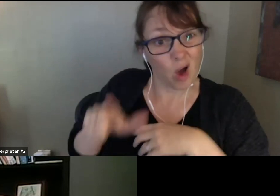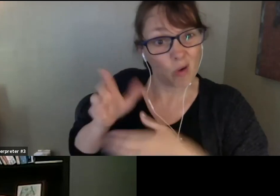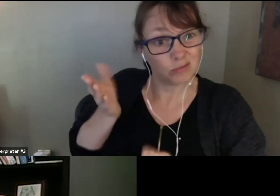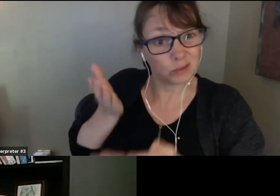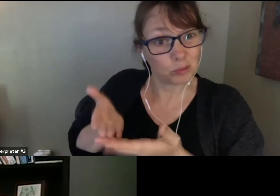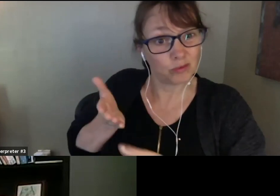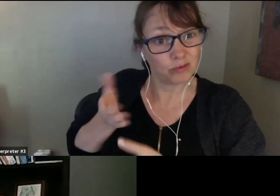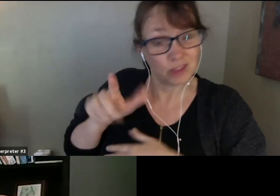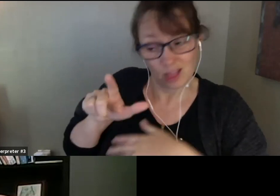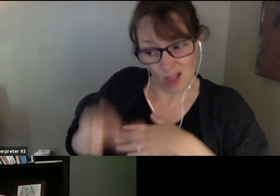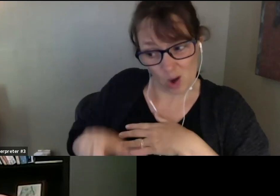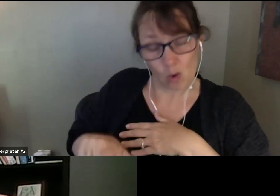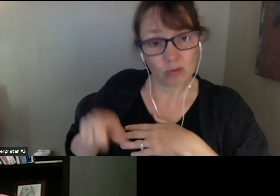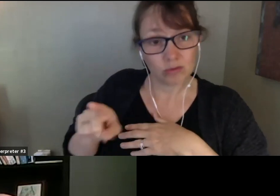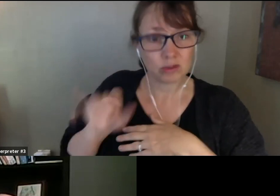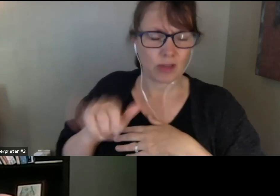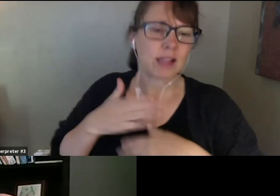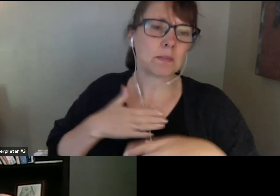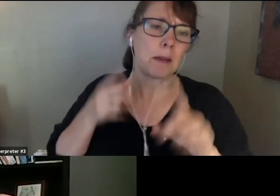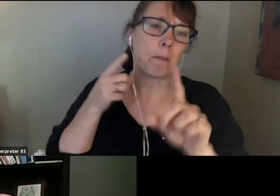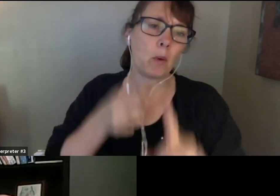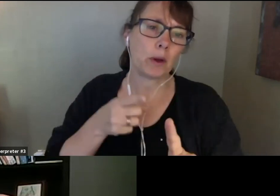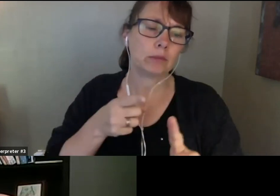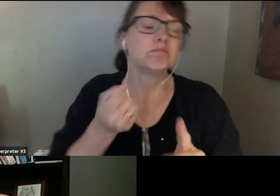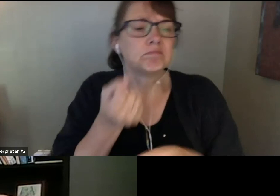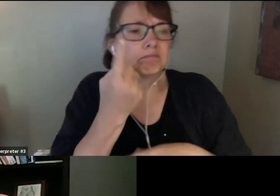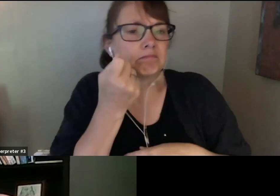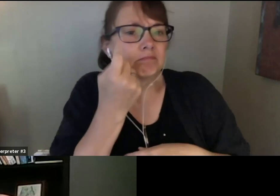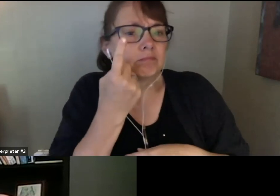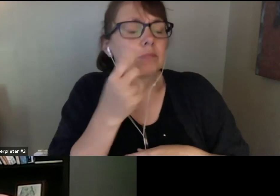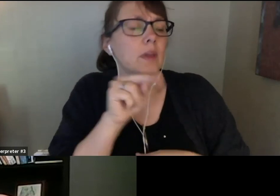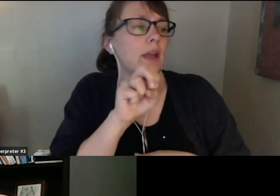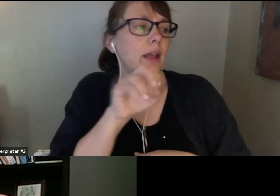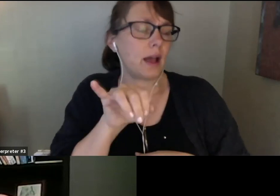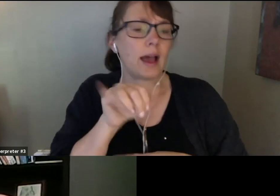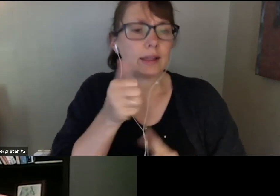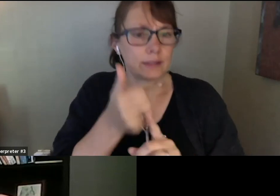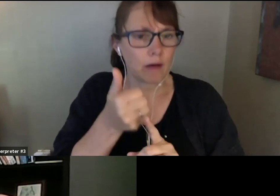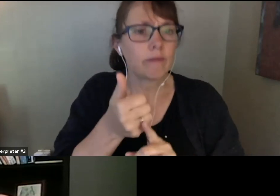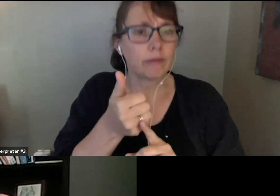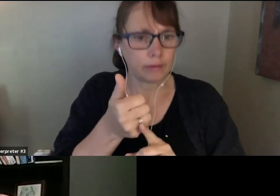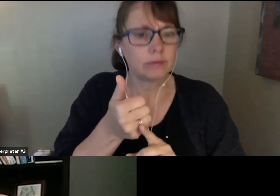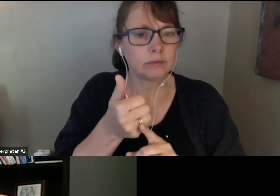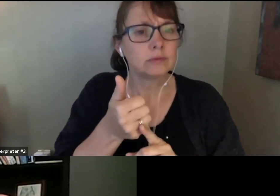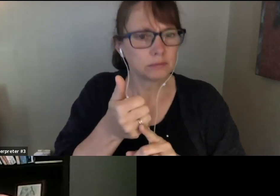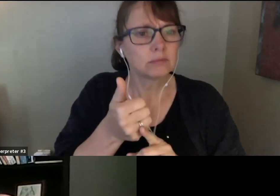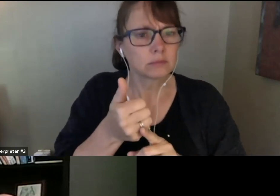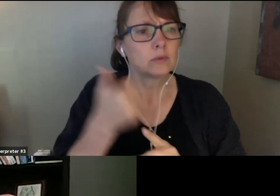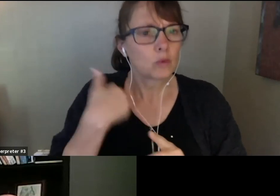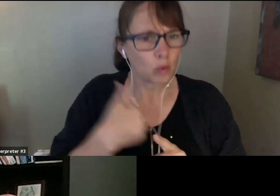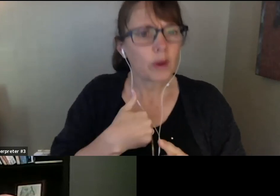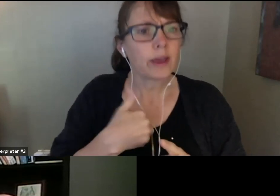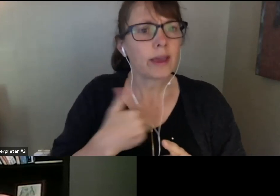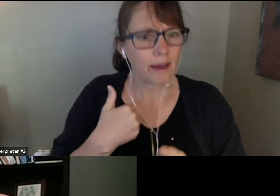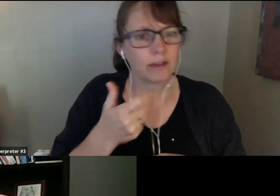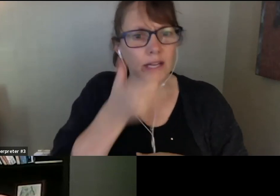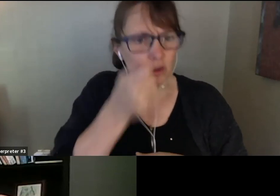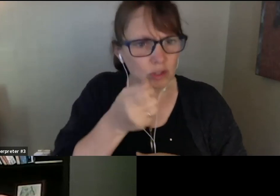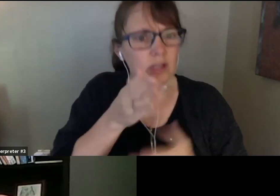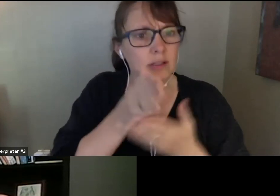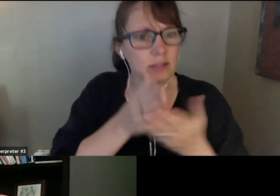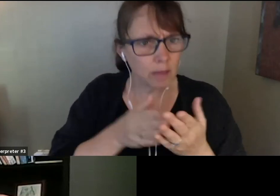I want to make. I understand that NEI certainly has an interest in some of these topics, but